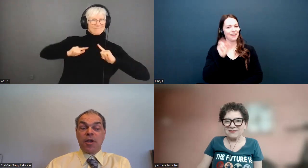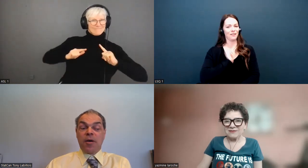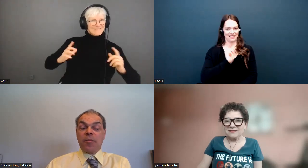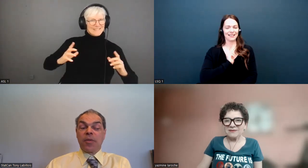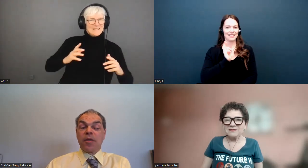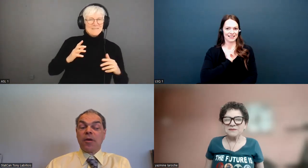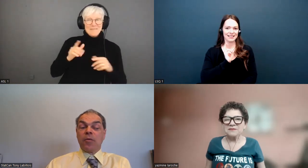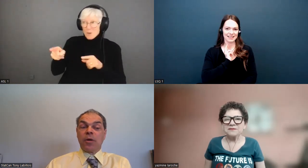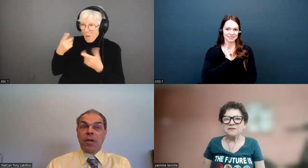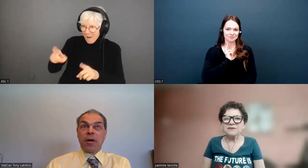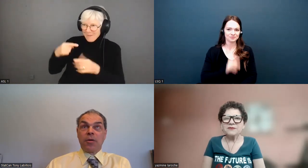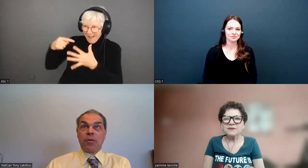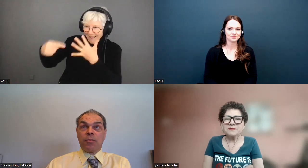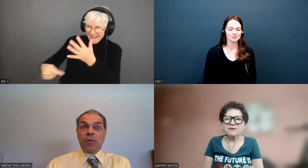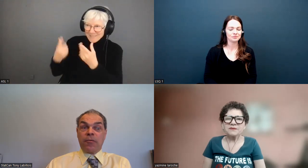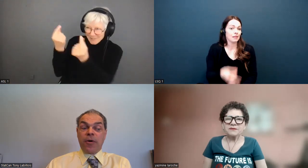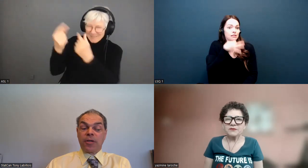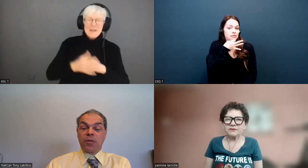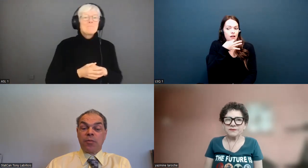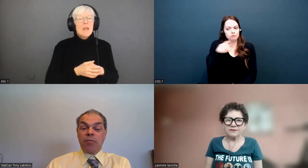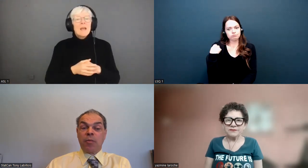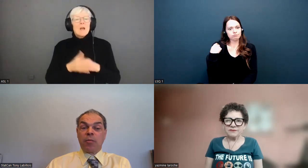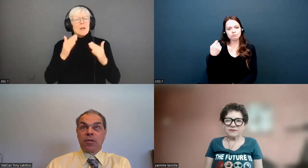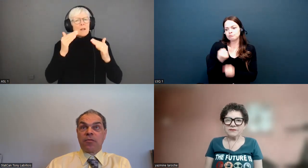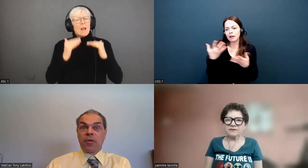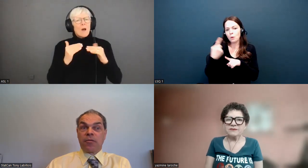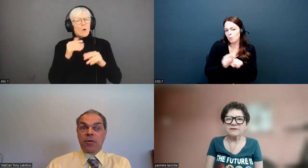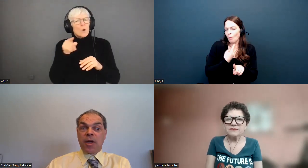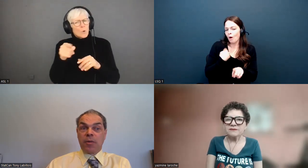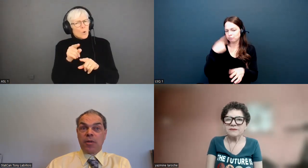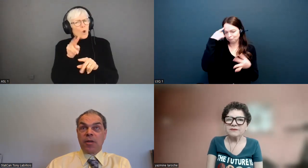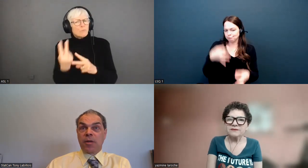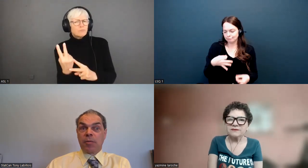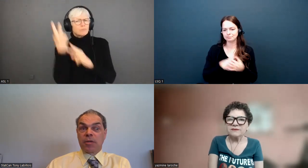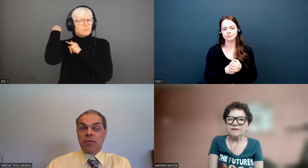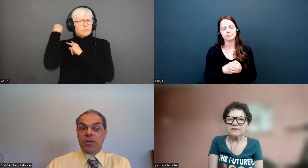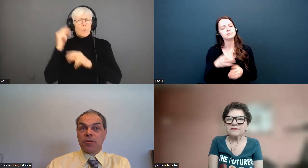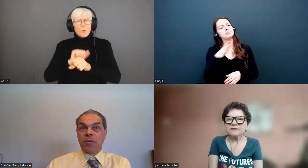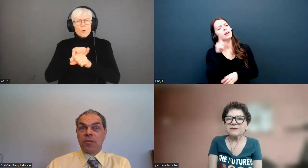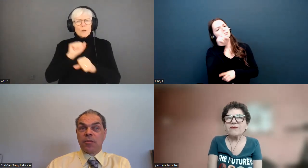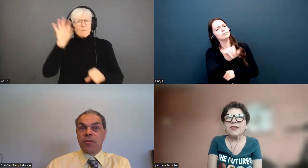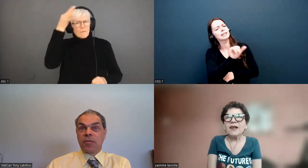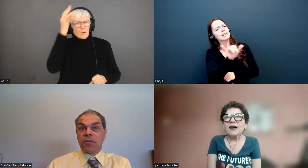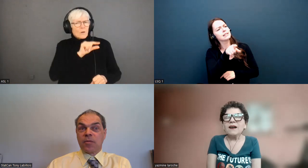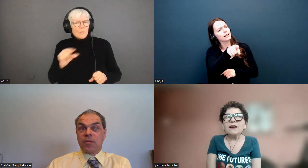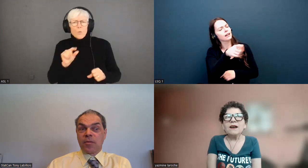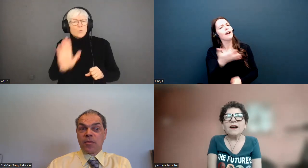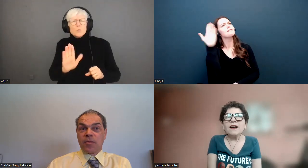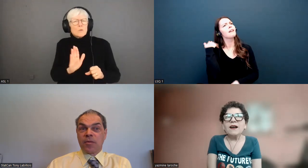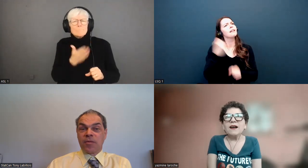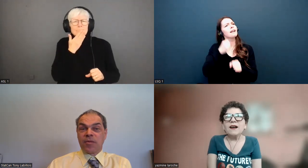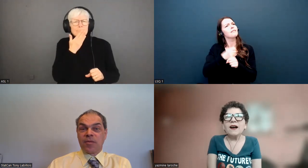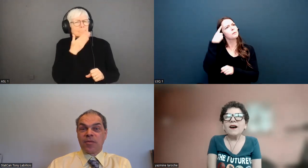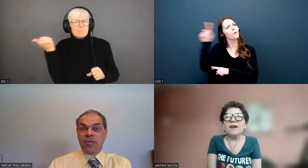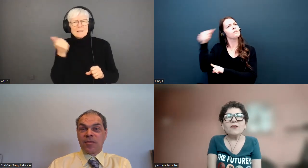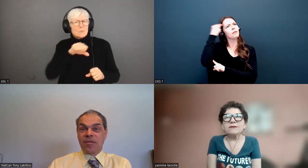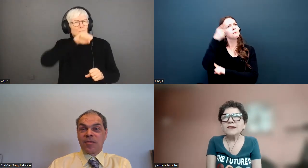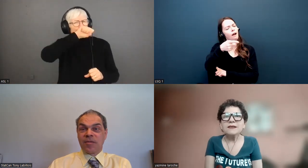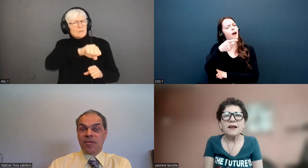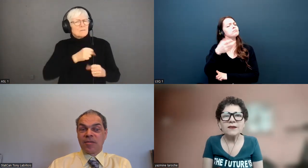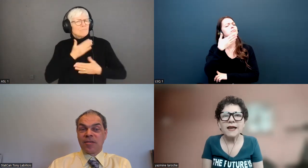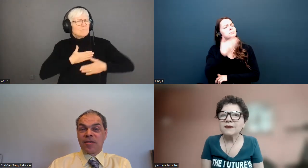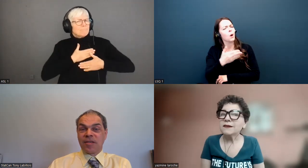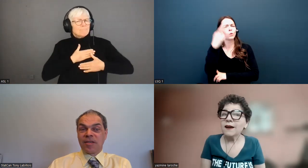months. What are your your fondest memories of of your time in the in the public service?